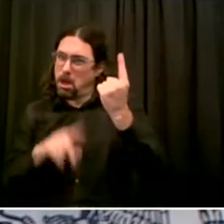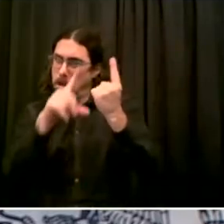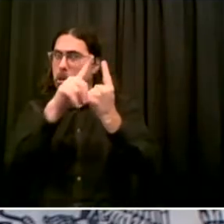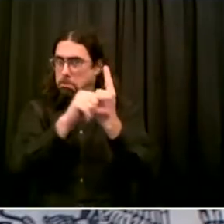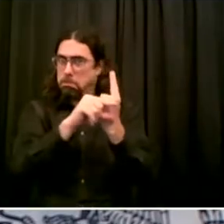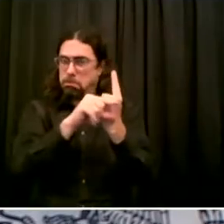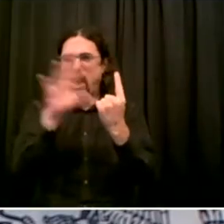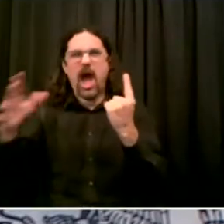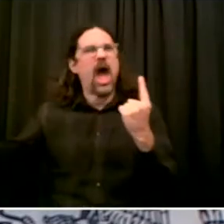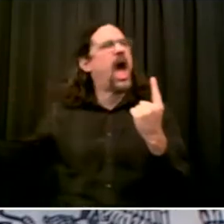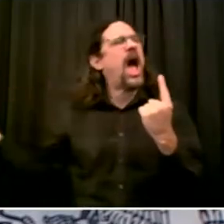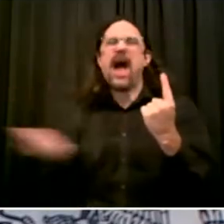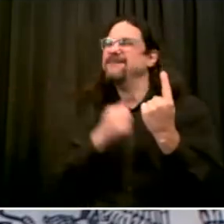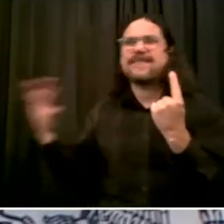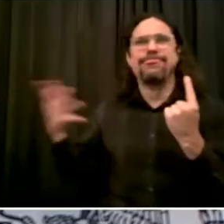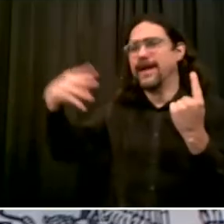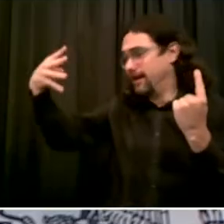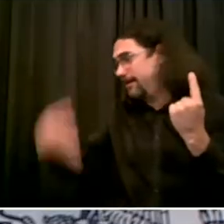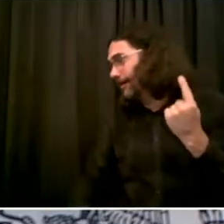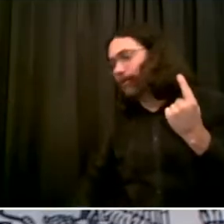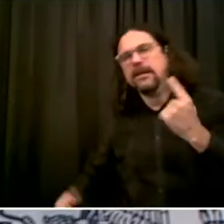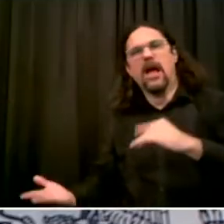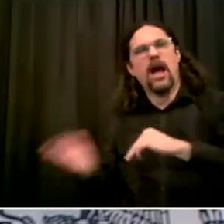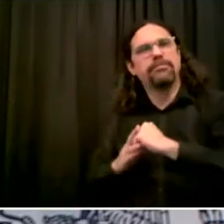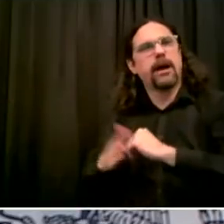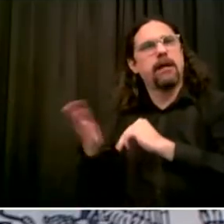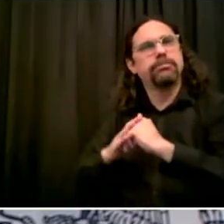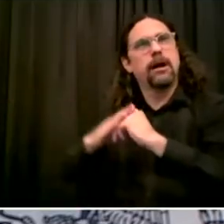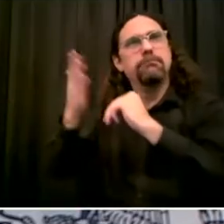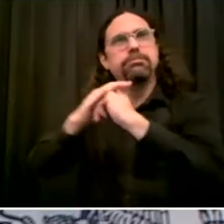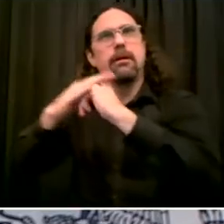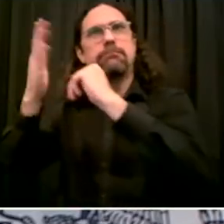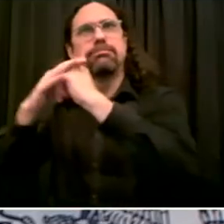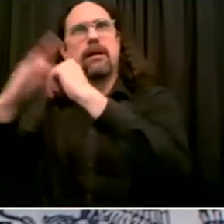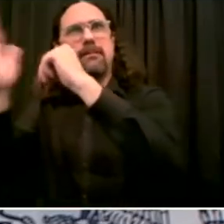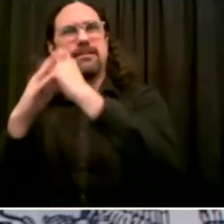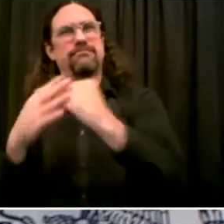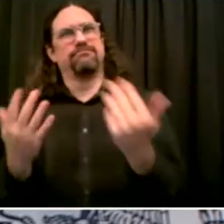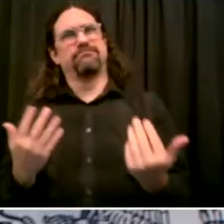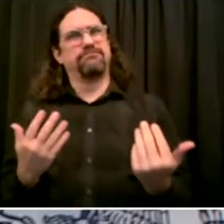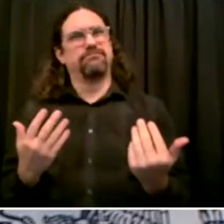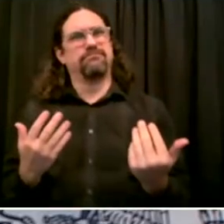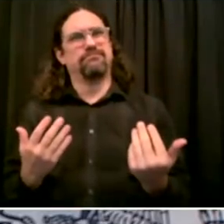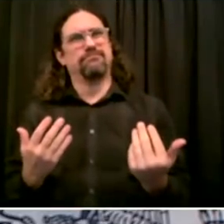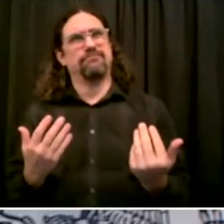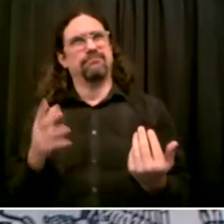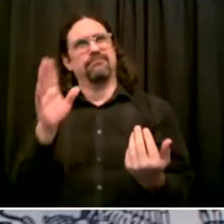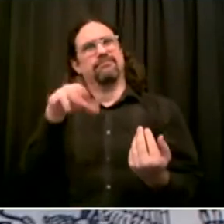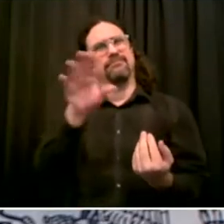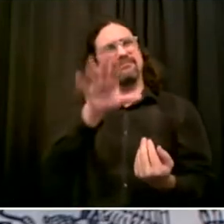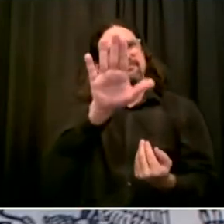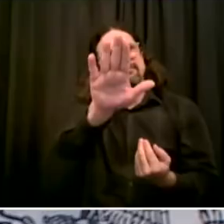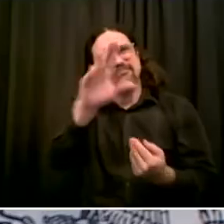STRATEGY TO ADDRESS THOSE NUMBERS? JULIET, I SPOKE TO COMMISSIONER SHEA BOAUT THIS